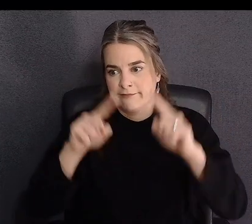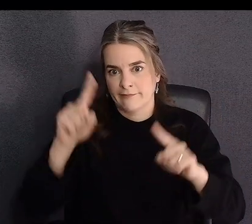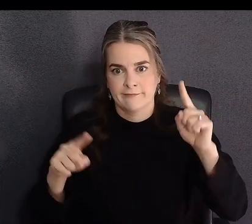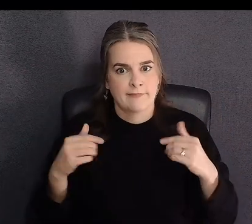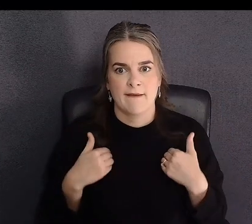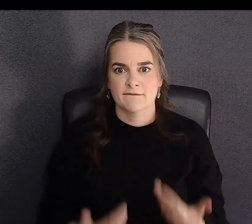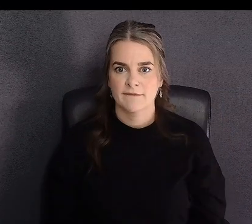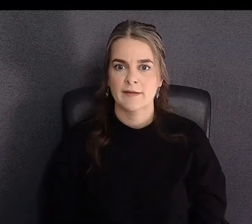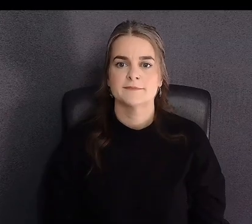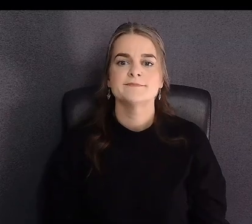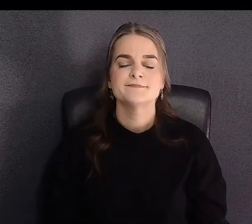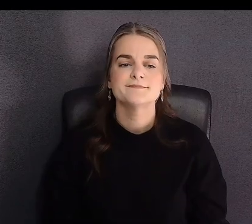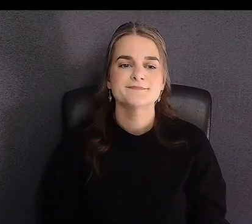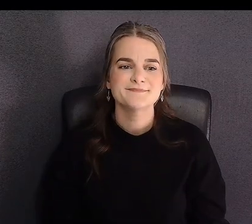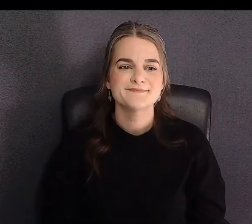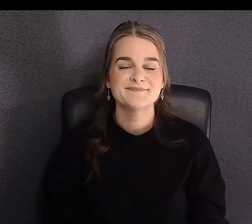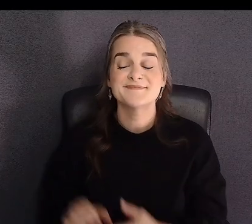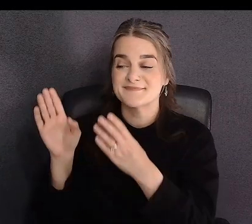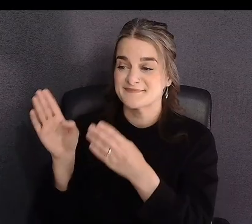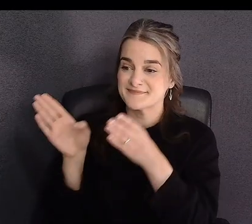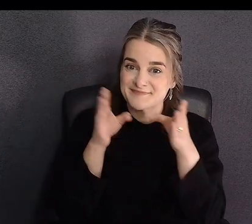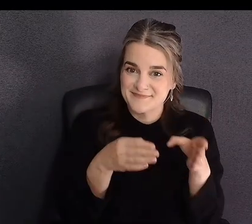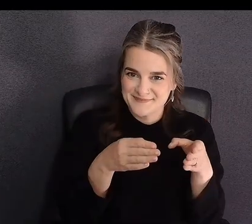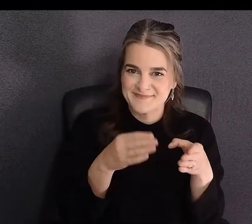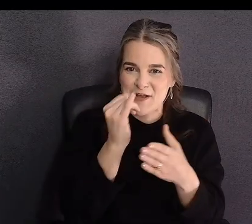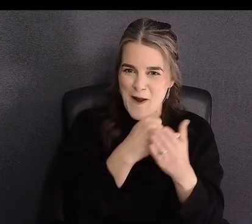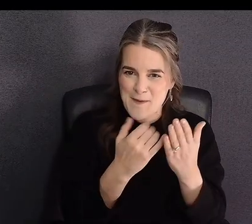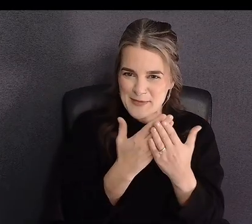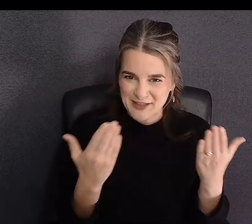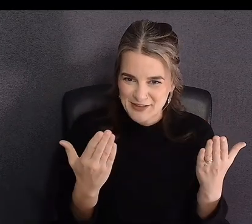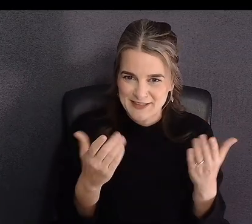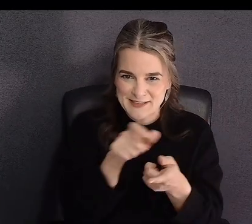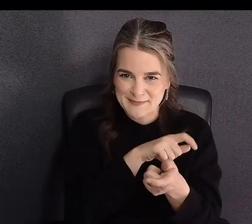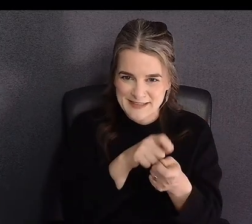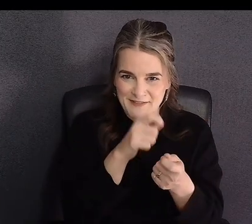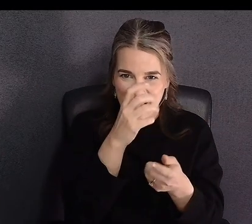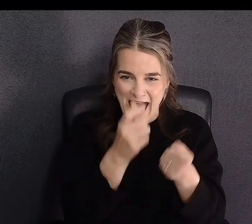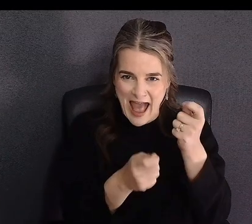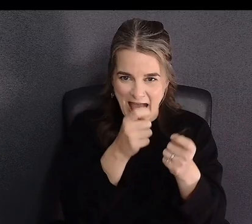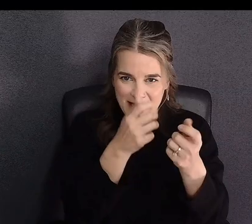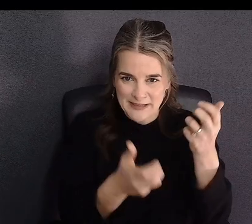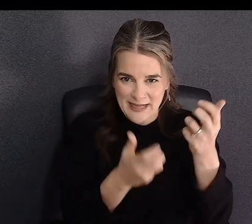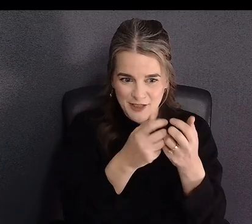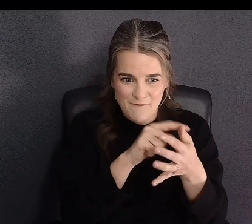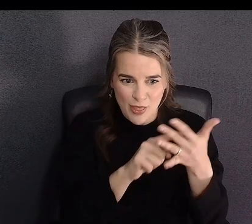So we're going to jump back to some art materials and specific adaptations of those,